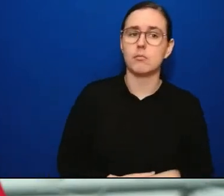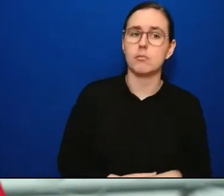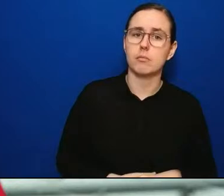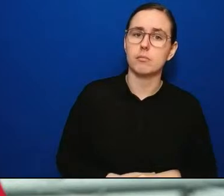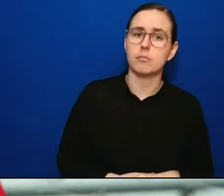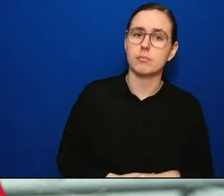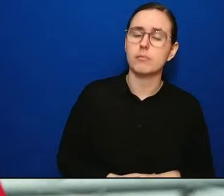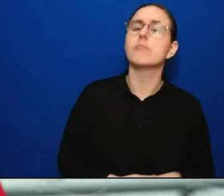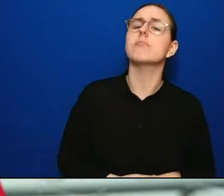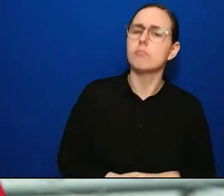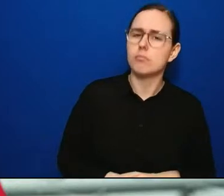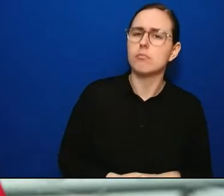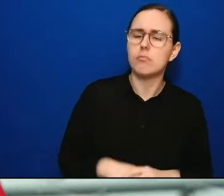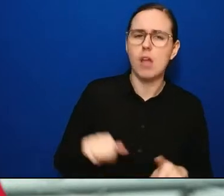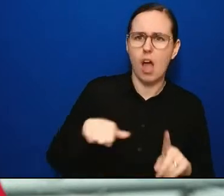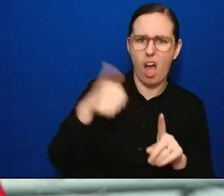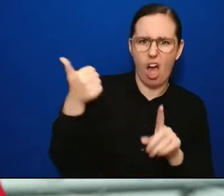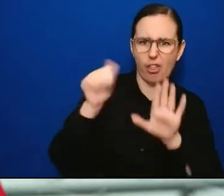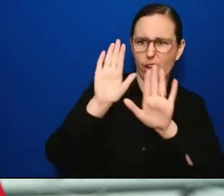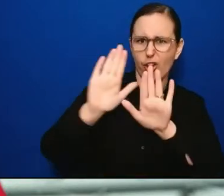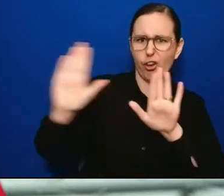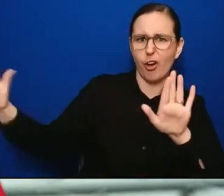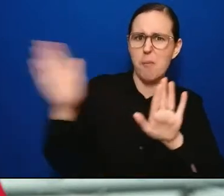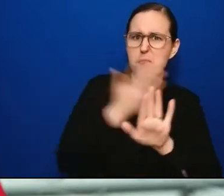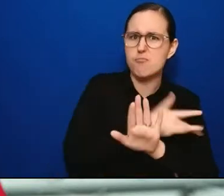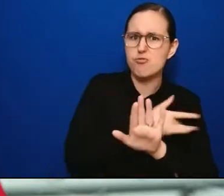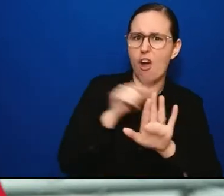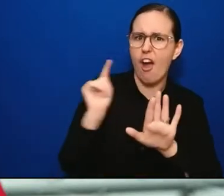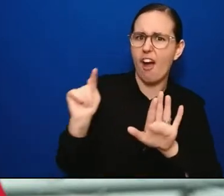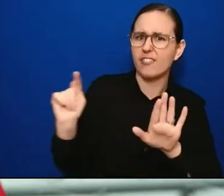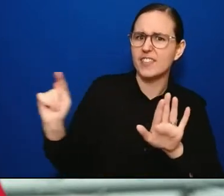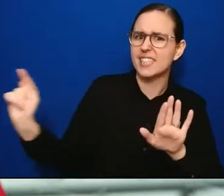at other provinces who feel that you know that kind of already